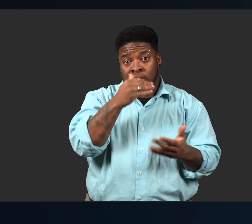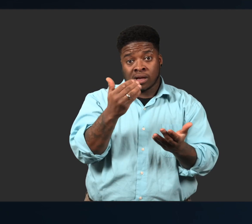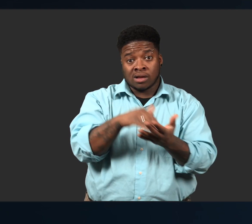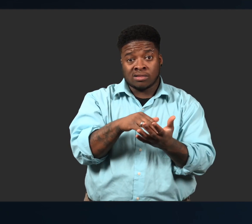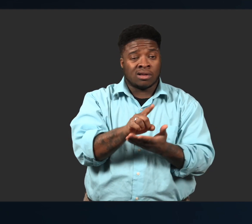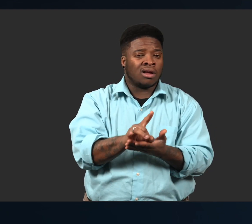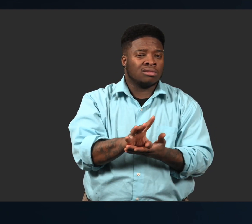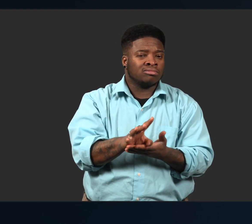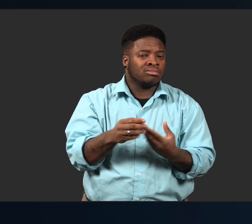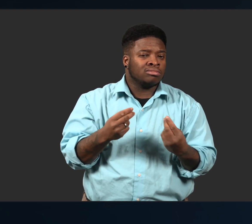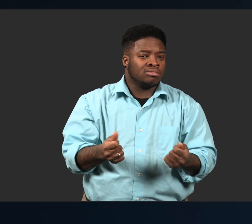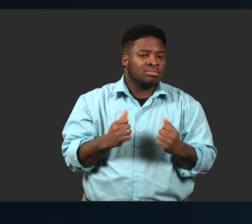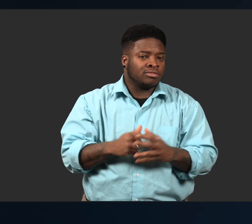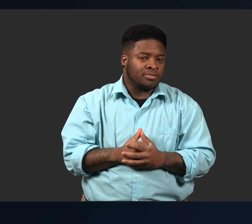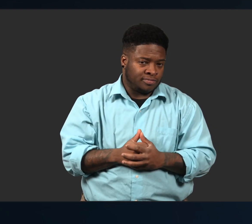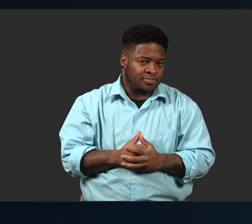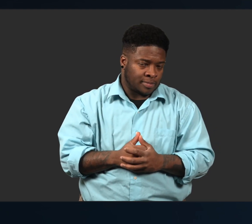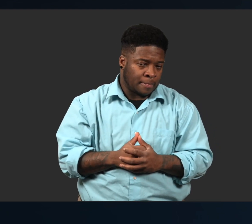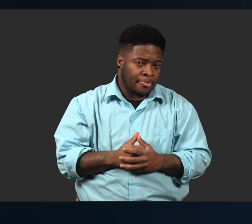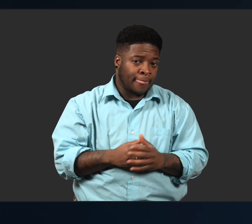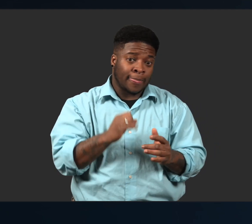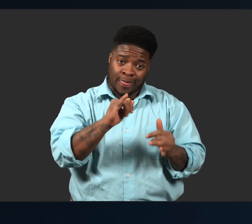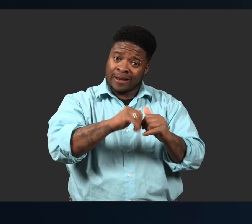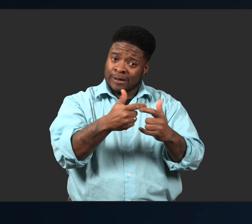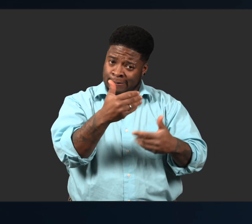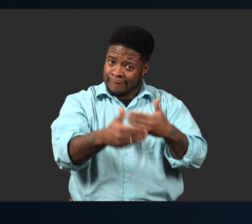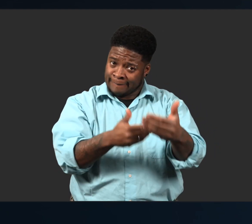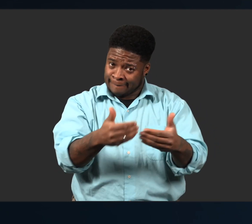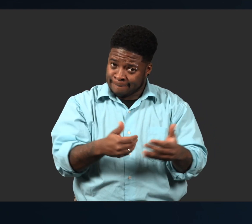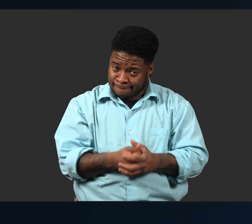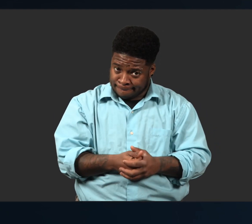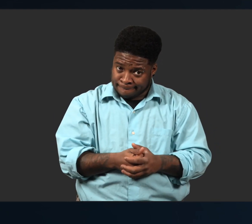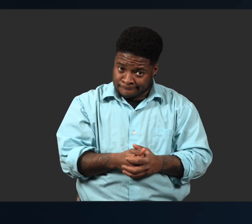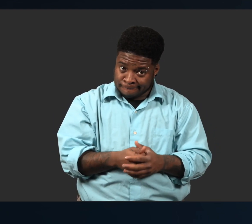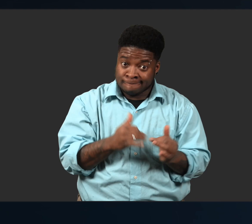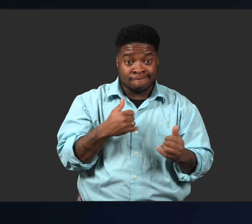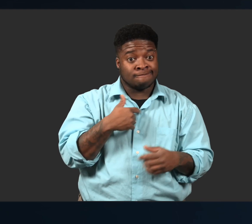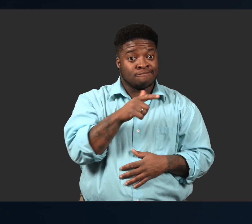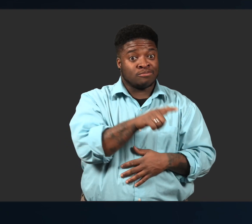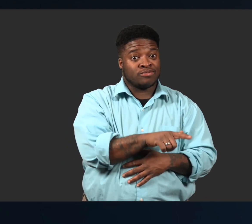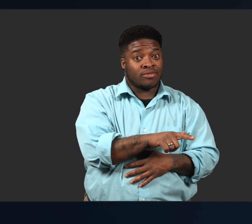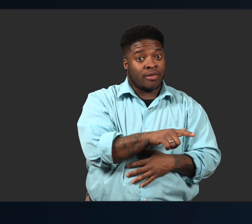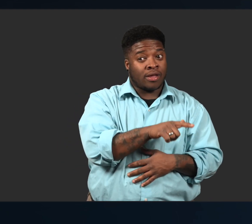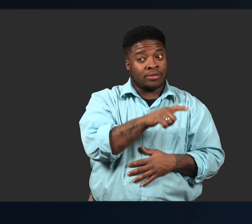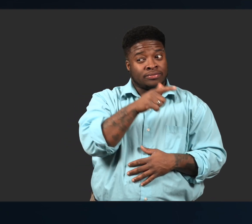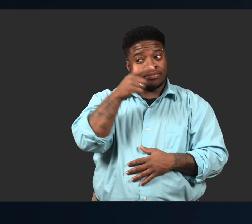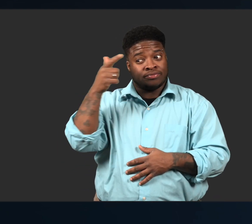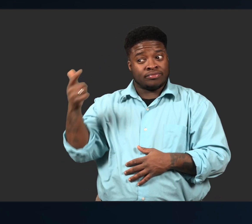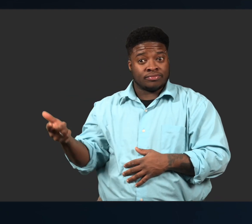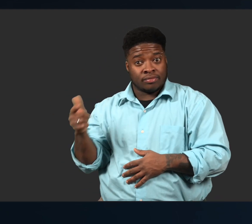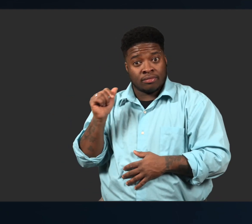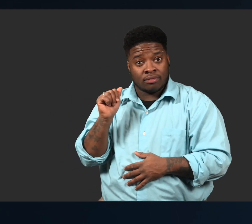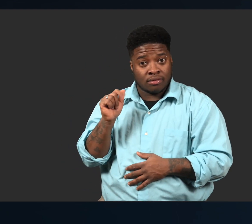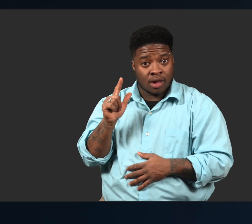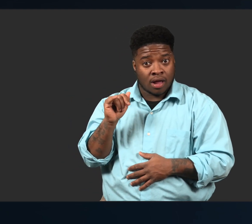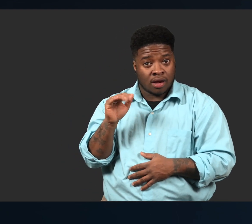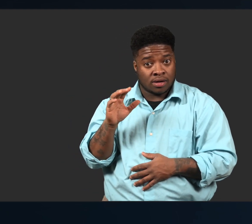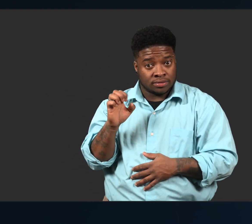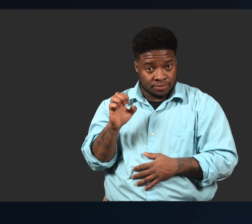If someone drinks, they're immediately kicked out of the program. That's the outpatient treatment process. Now I'm going to focus on Alice and her treatment.